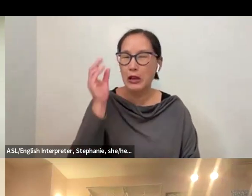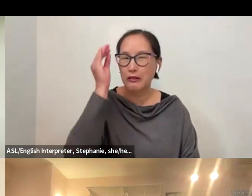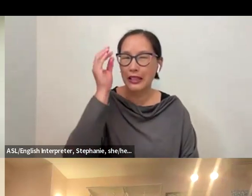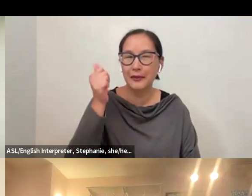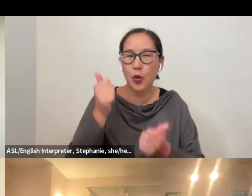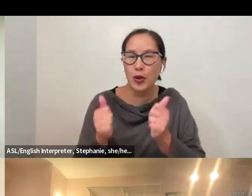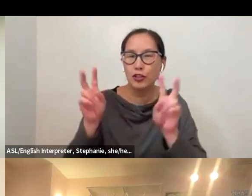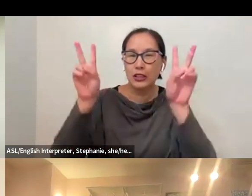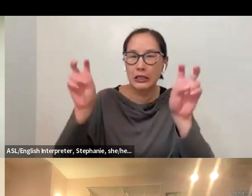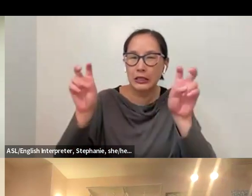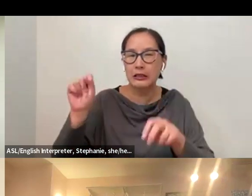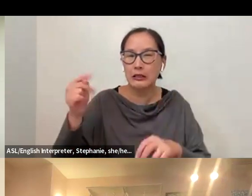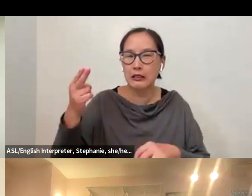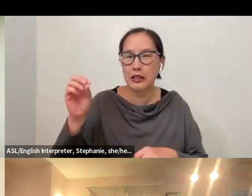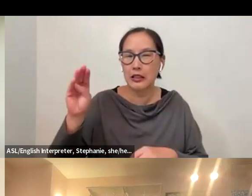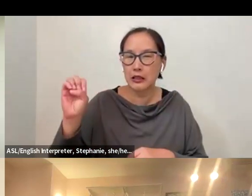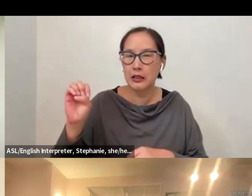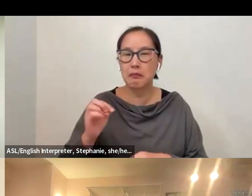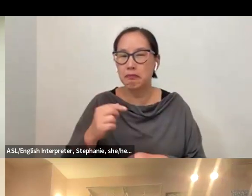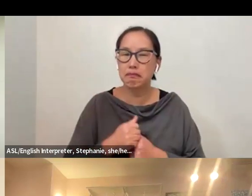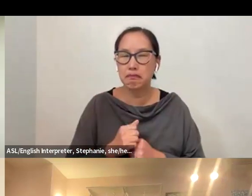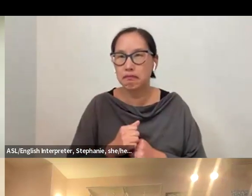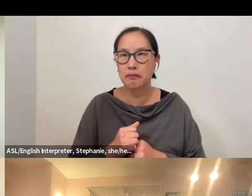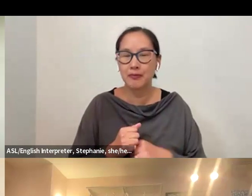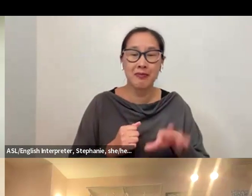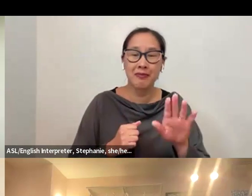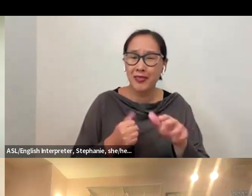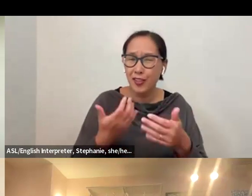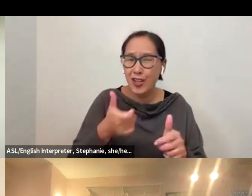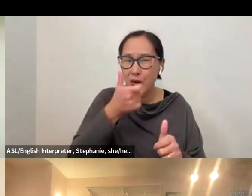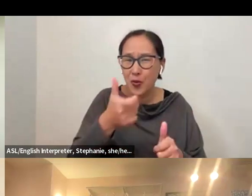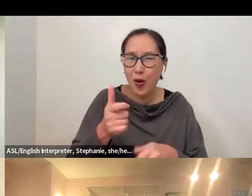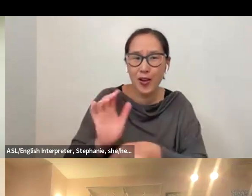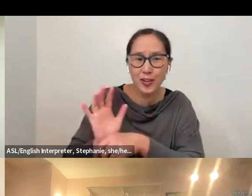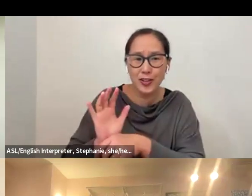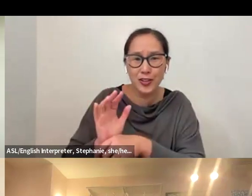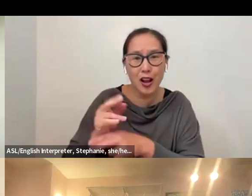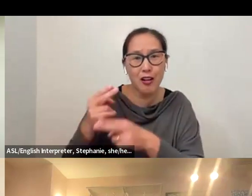So I don't know if you've seen this film called Diving the Butterfly.